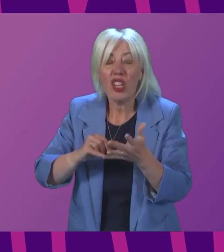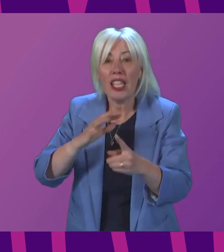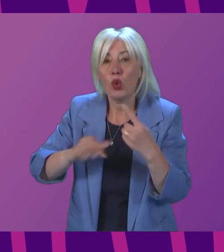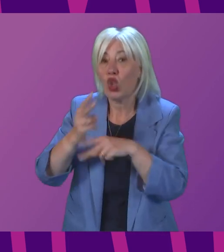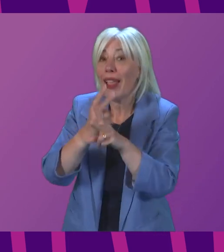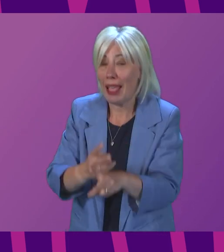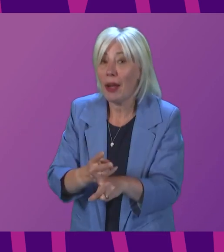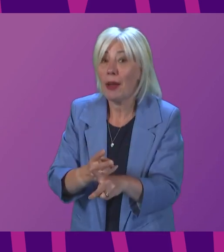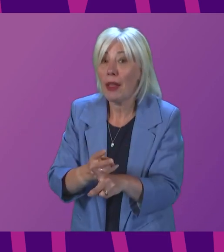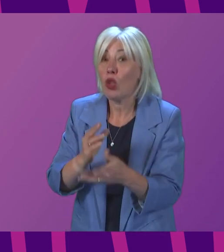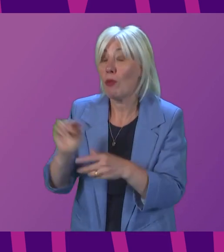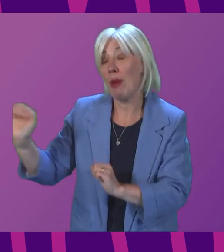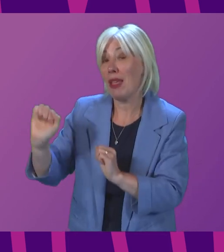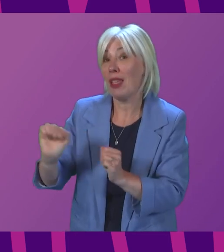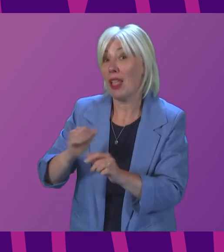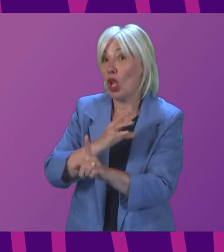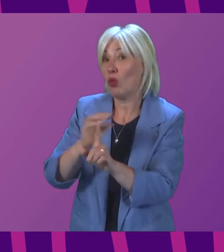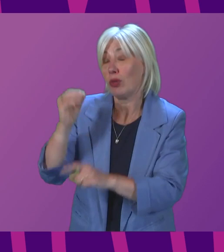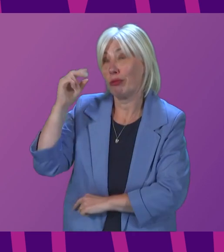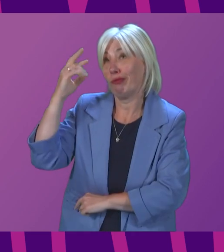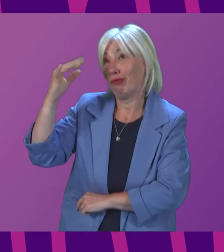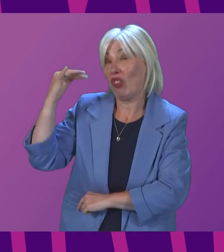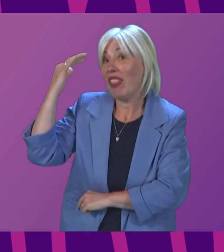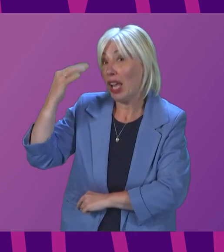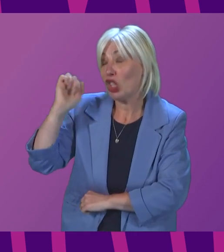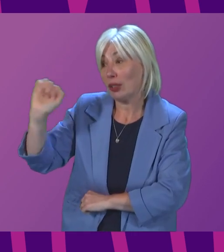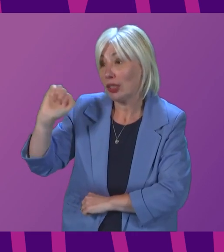Perhaps a bit of reflection on that point from the Conservatives would go an awfully